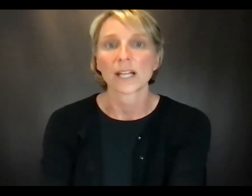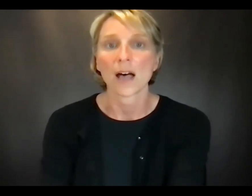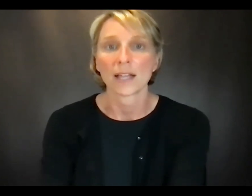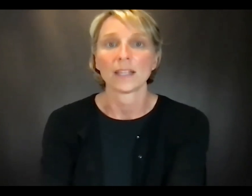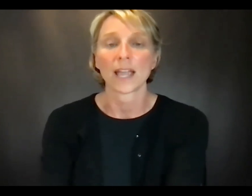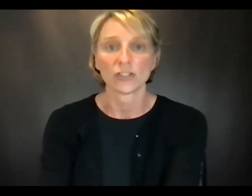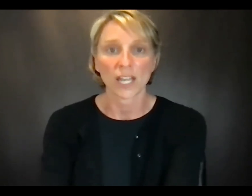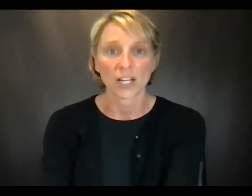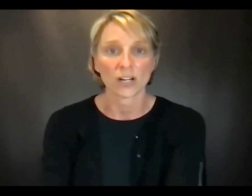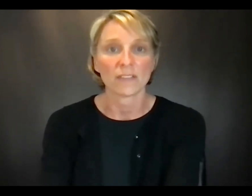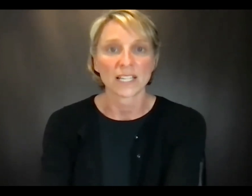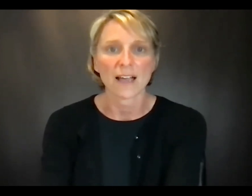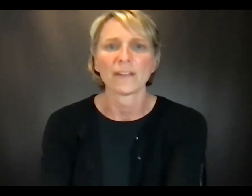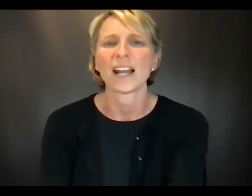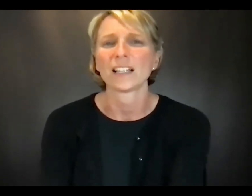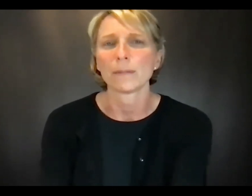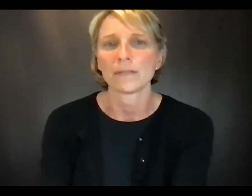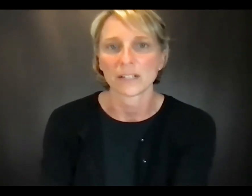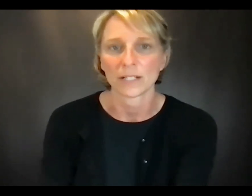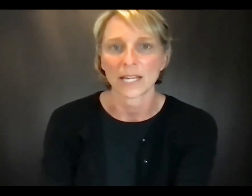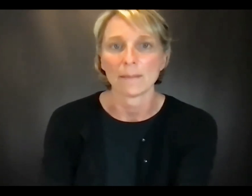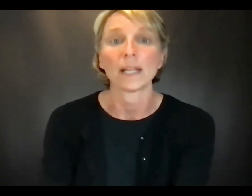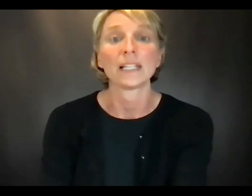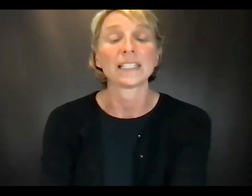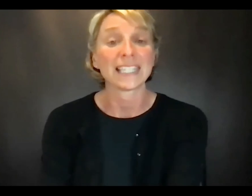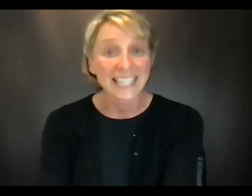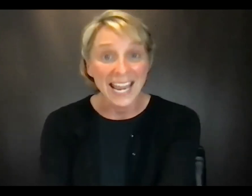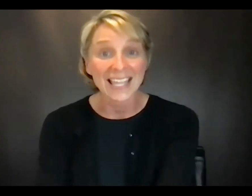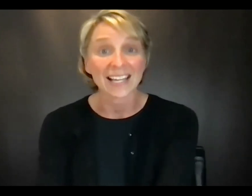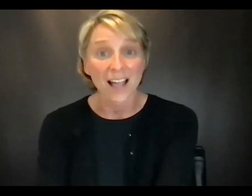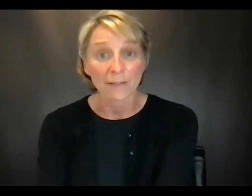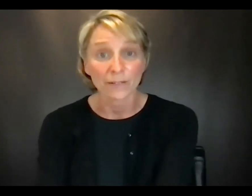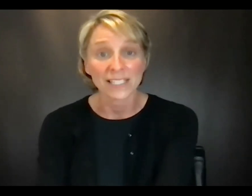on the Education of the Deaf. It had a little bit of a different name but today that conference